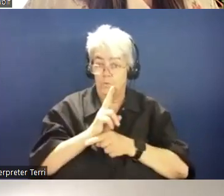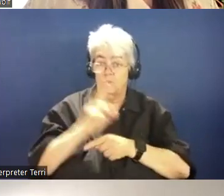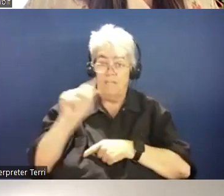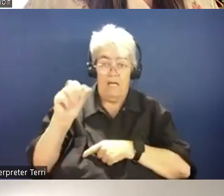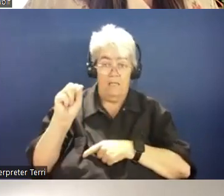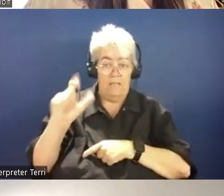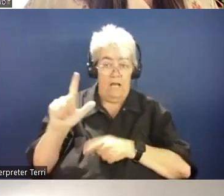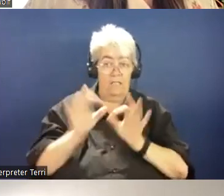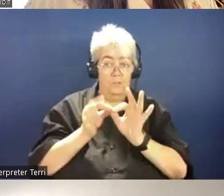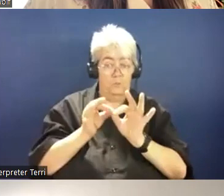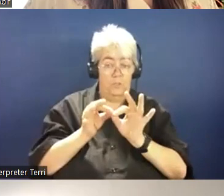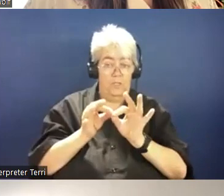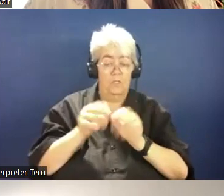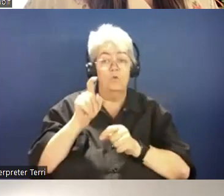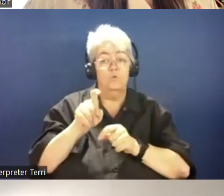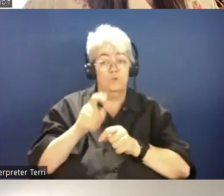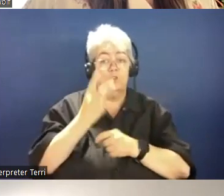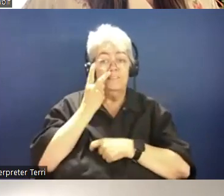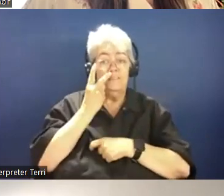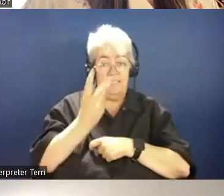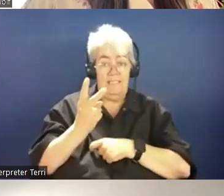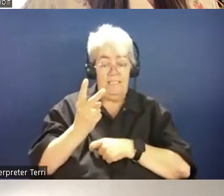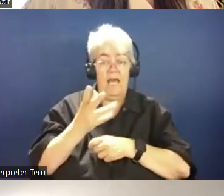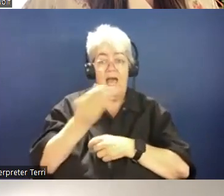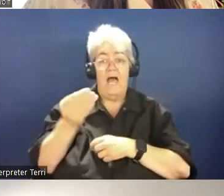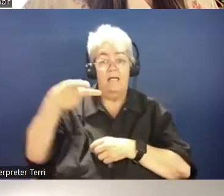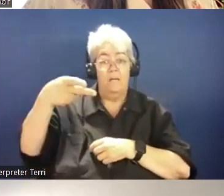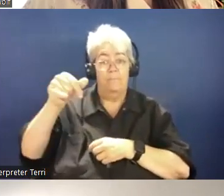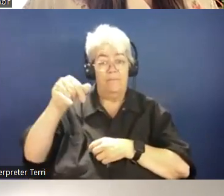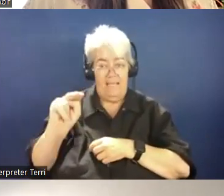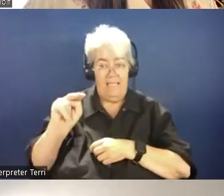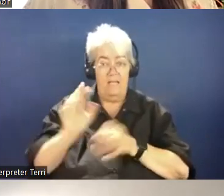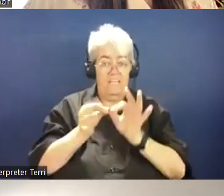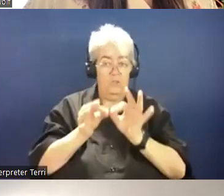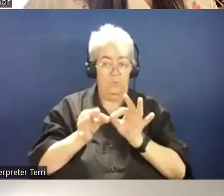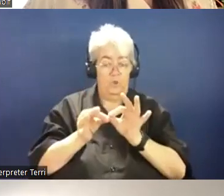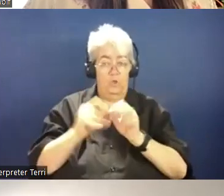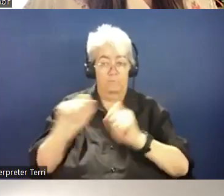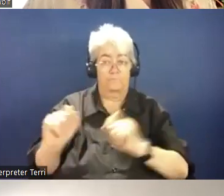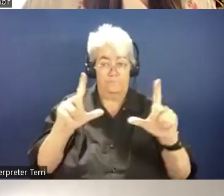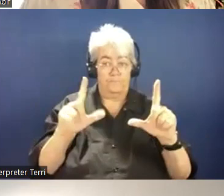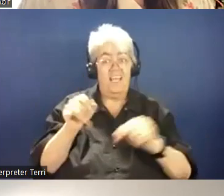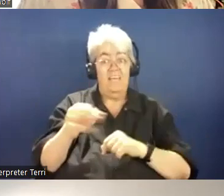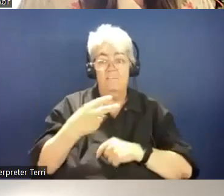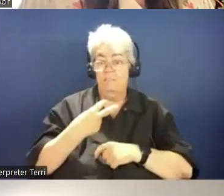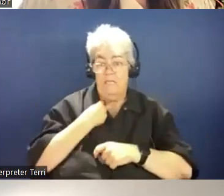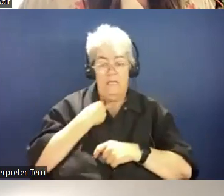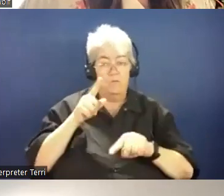you should be able to PIN the interpreter, Terri. If for some reason you cannot PIN, feel free to